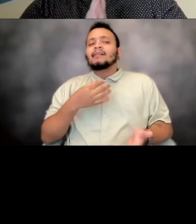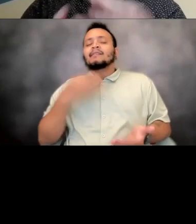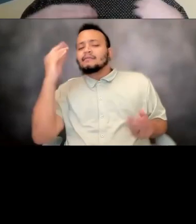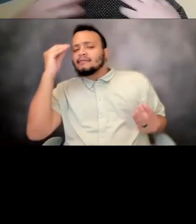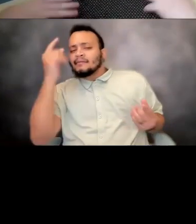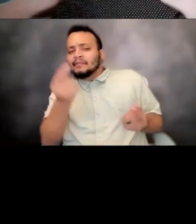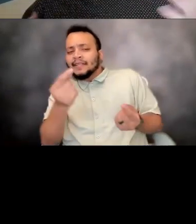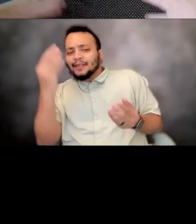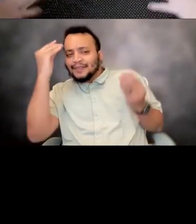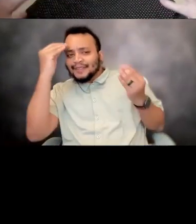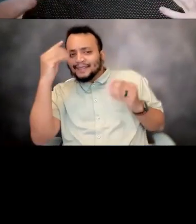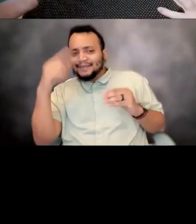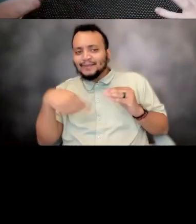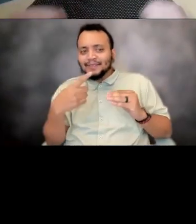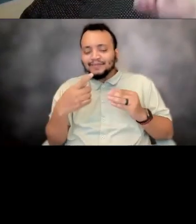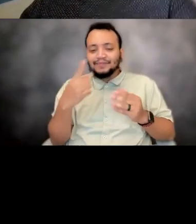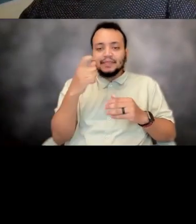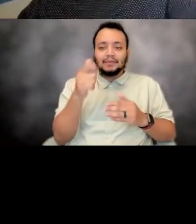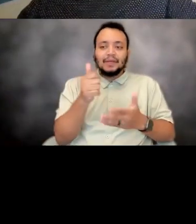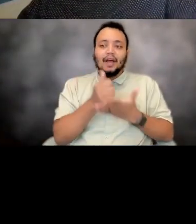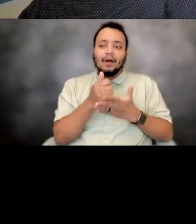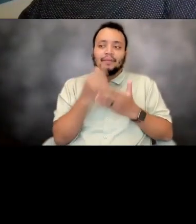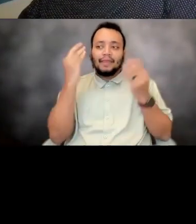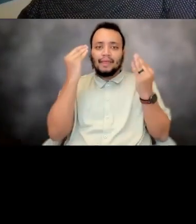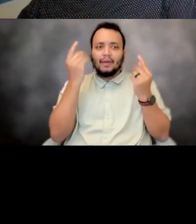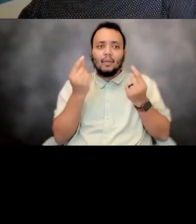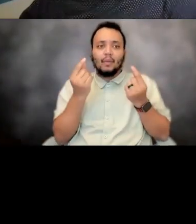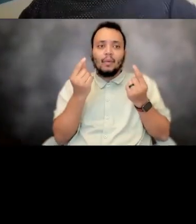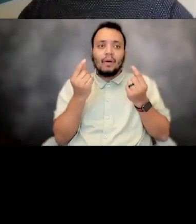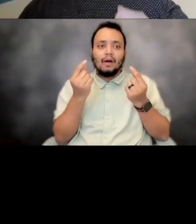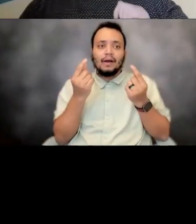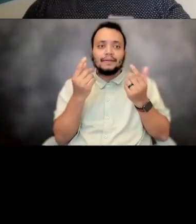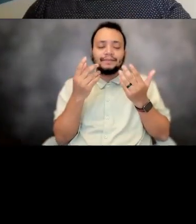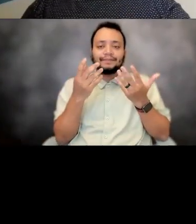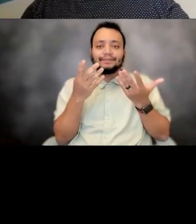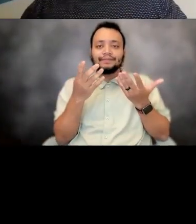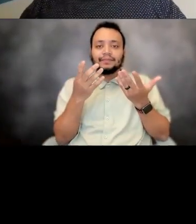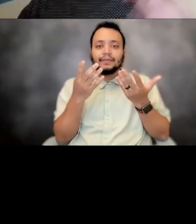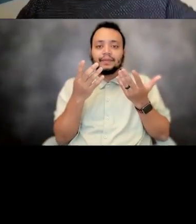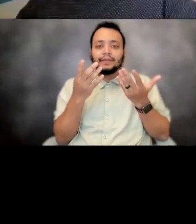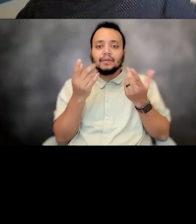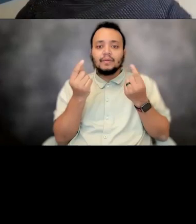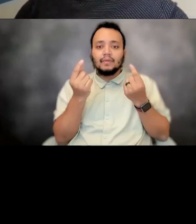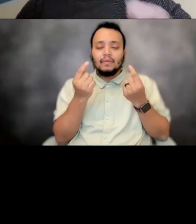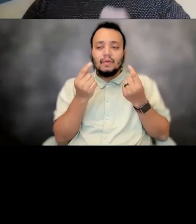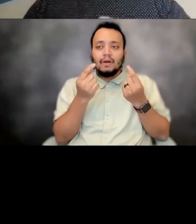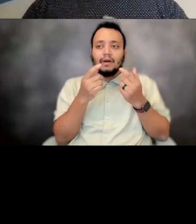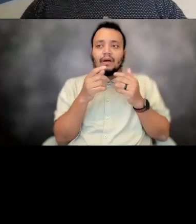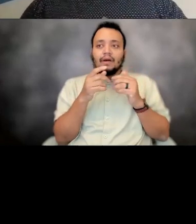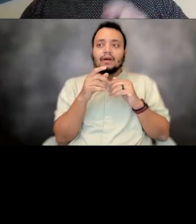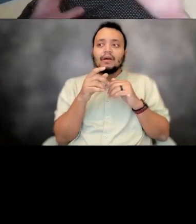because it's gonna help us think about what do we need to keep reviewing the listening sessions for? What do we need to research further?